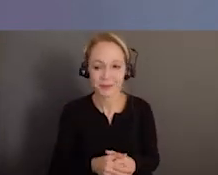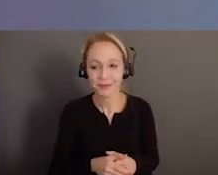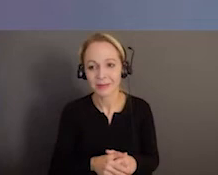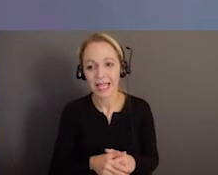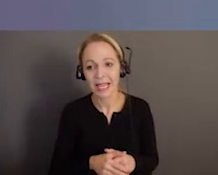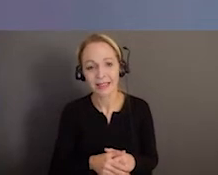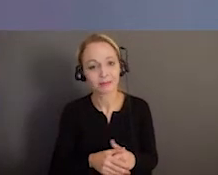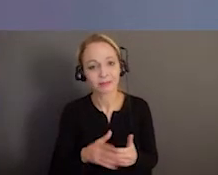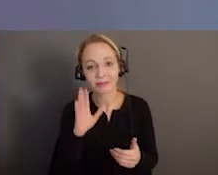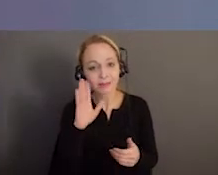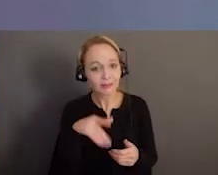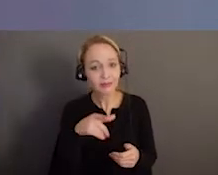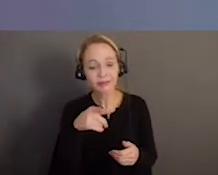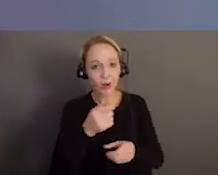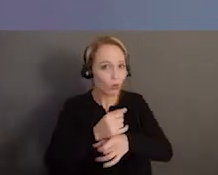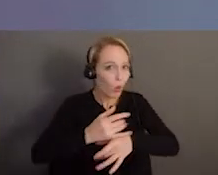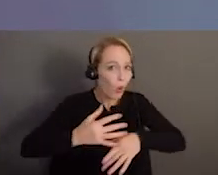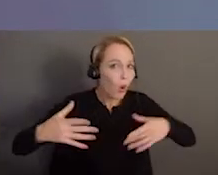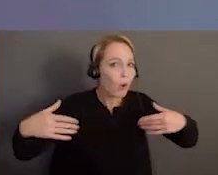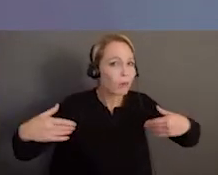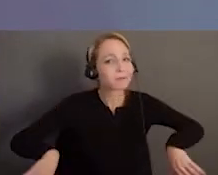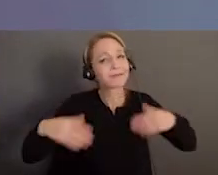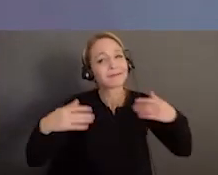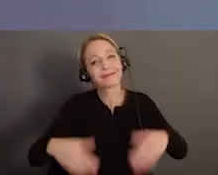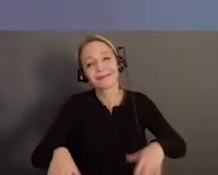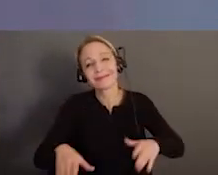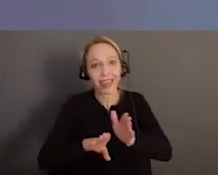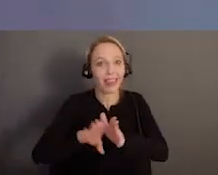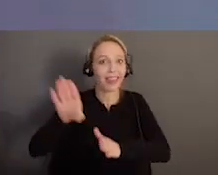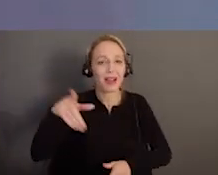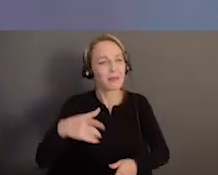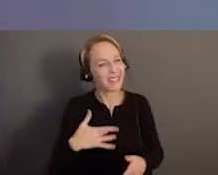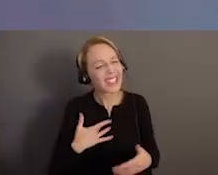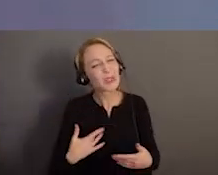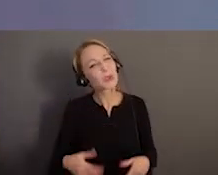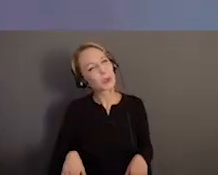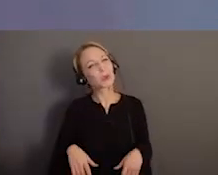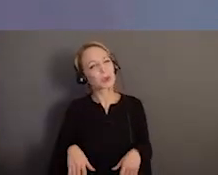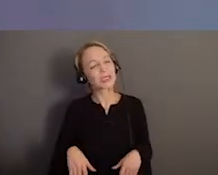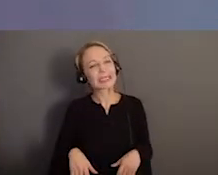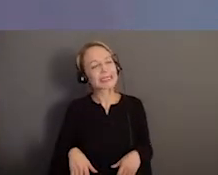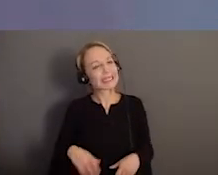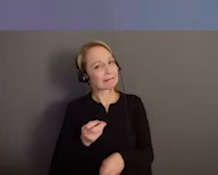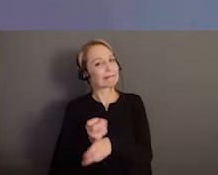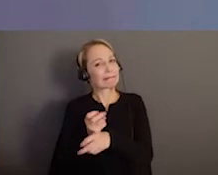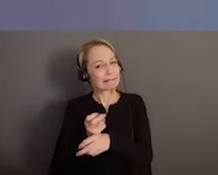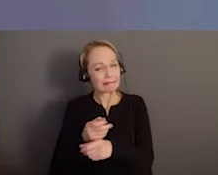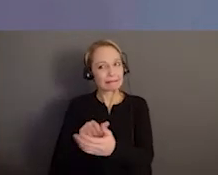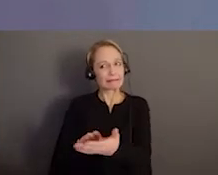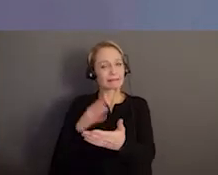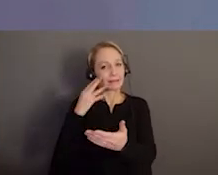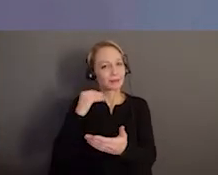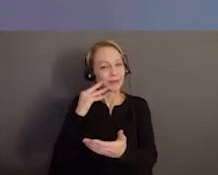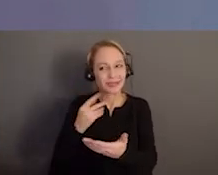GROWING LIKE CRAZY AND STARTING TO FEEL THE PAIN WHEN IT COMES TO CUSTOMERS UNDERSTANDING LIKE WHAT THEY'VE